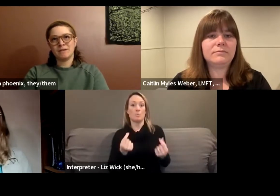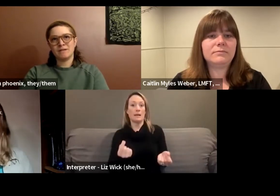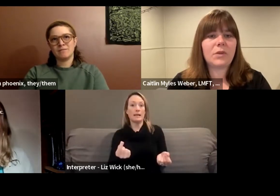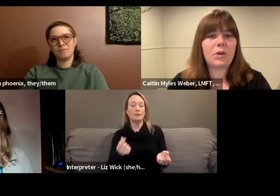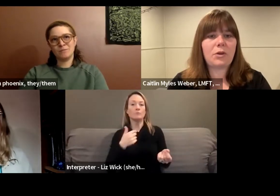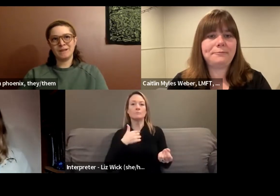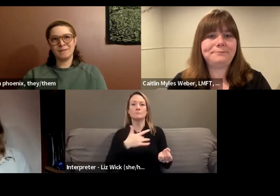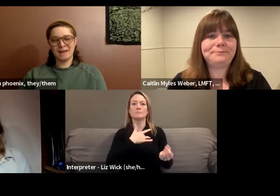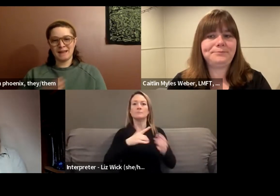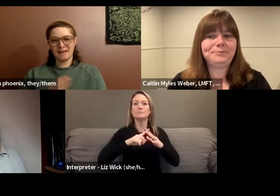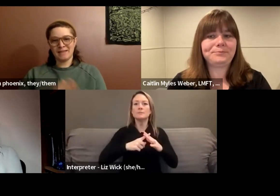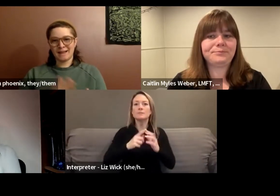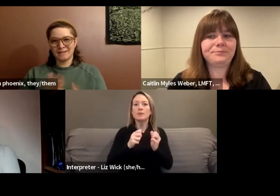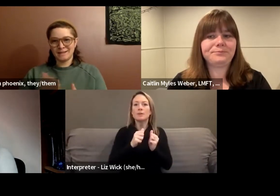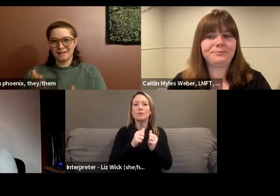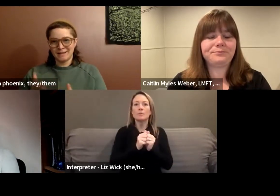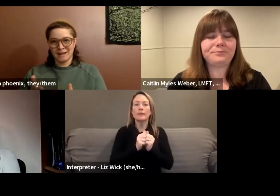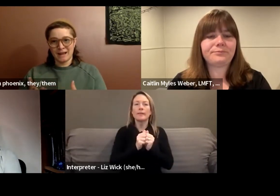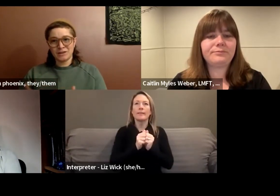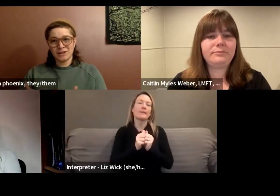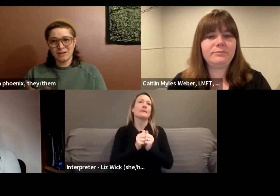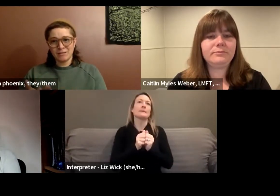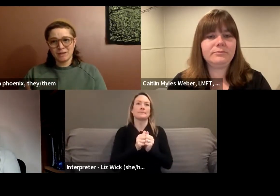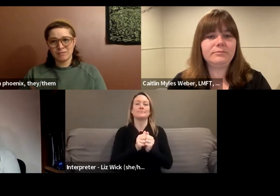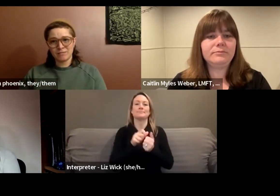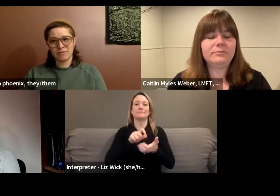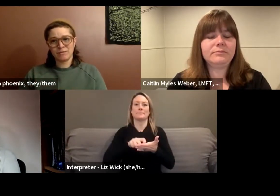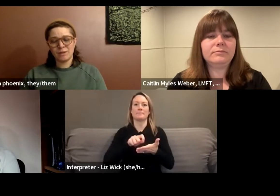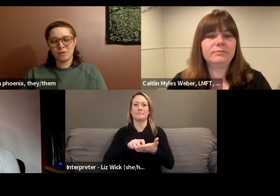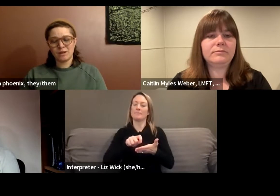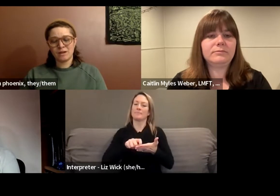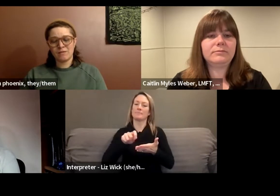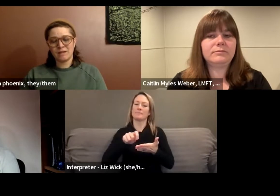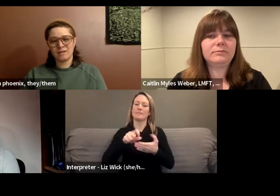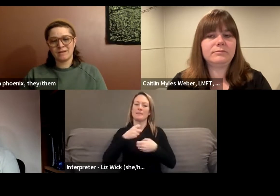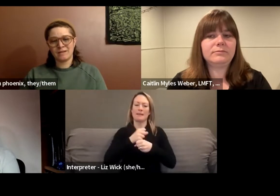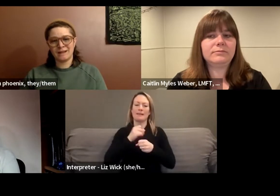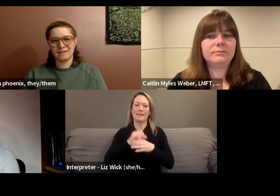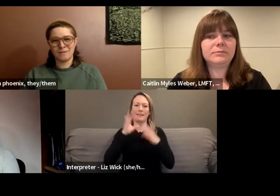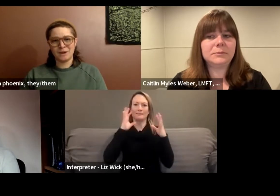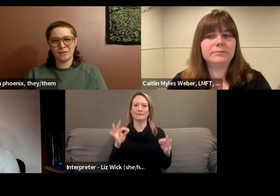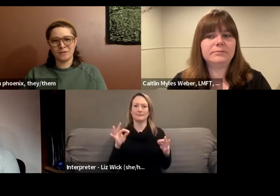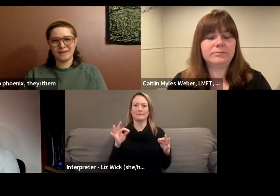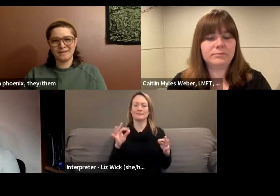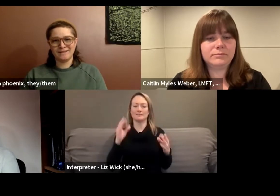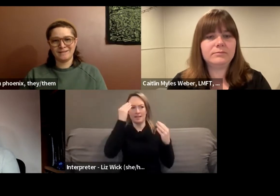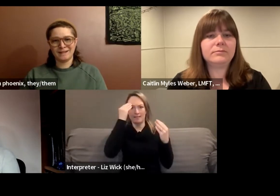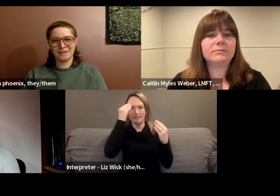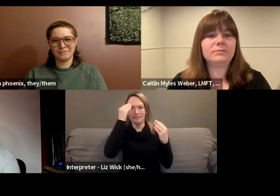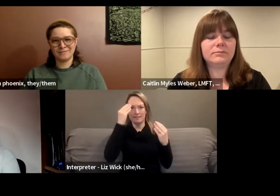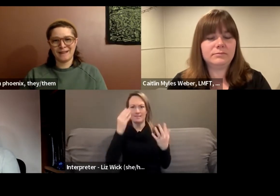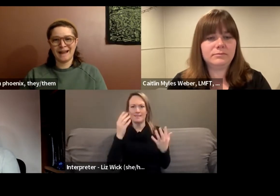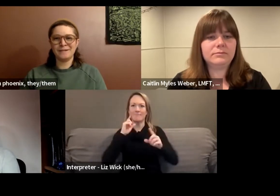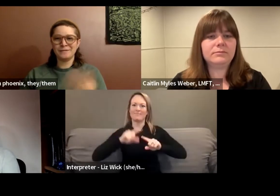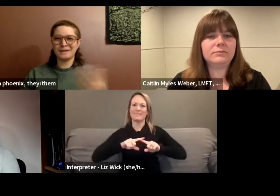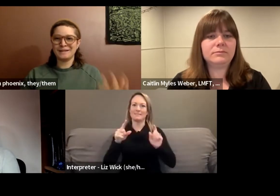with really making that delineation with who I'm working with and letting them know that, you know, I don't think